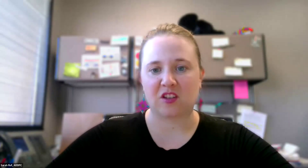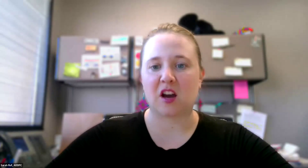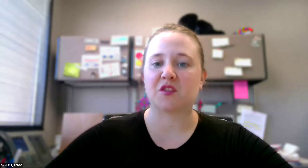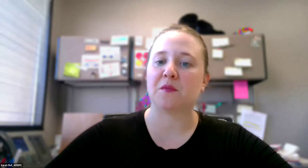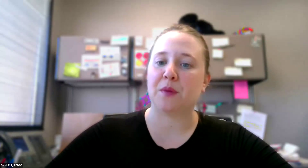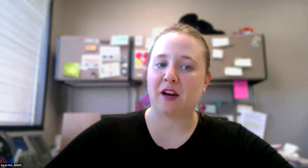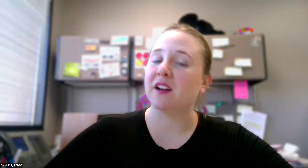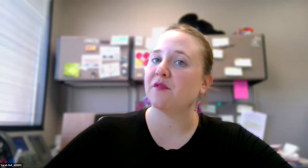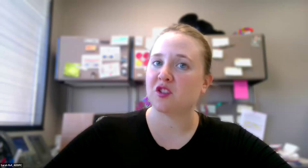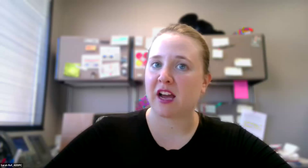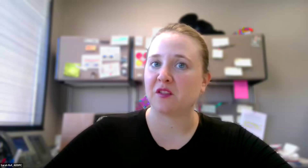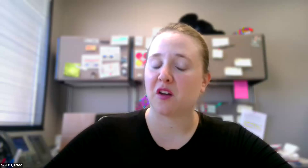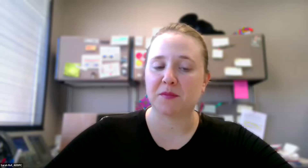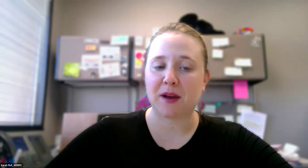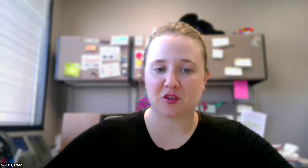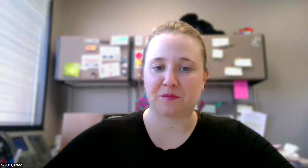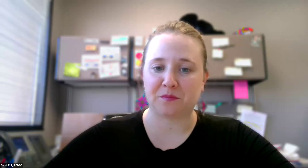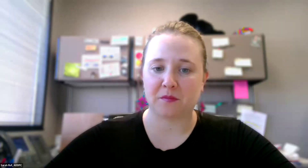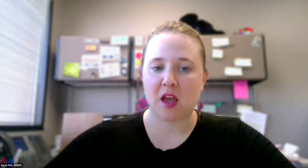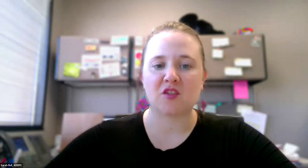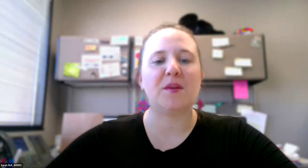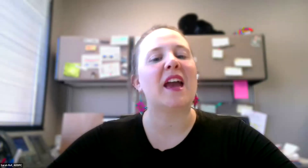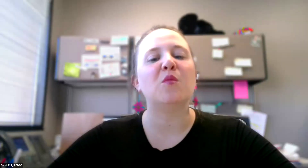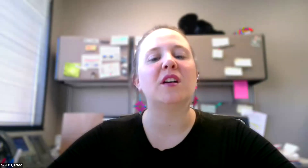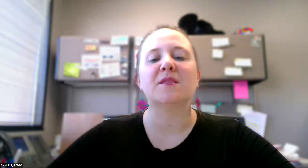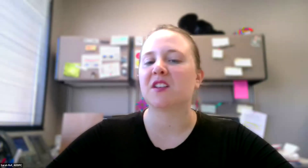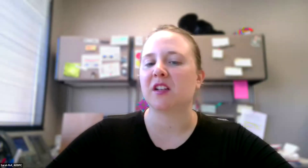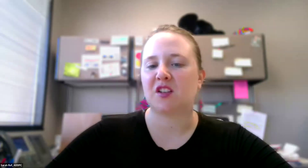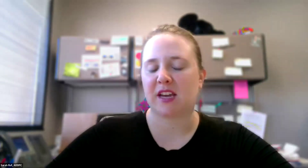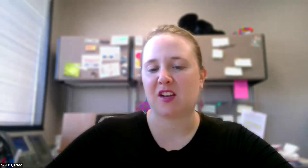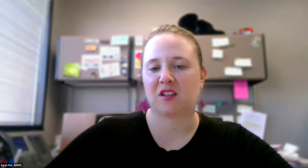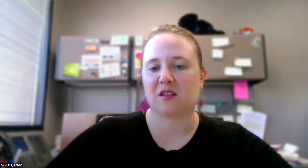SHE IS ALSO THE PARENT OF A CHILD ON THE SPECTRUM. SHE BEGAN WORK IN SPECIAL EDUCATION